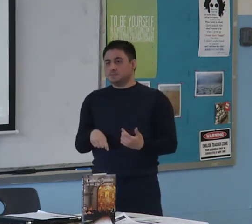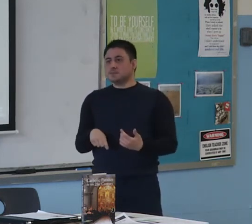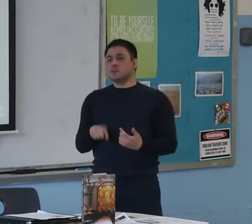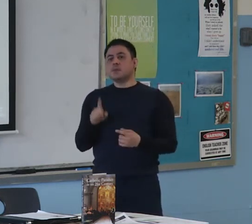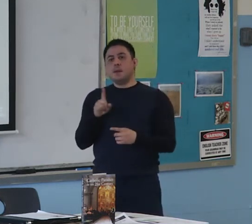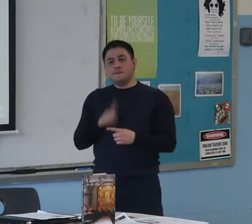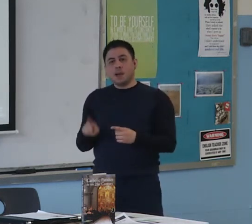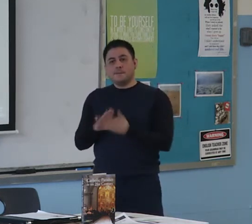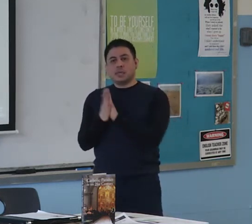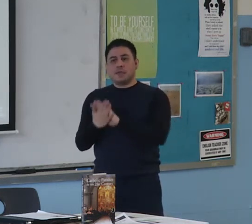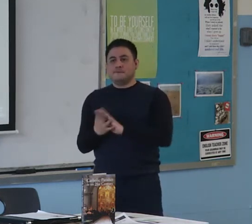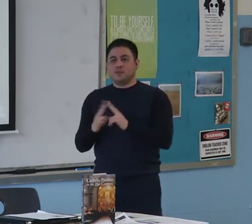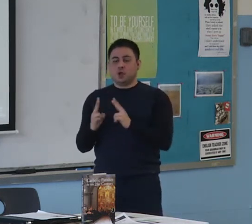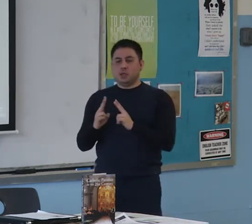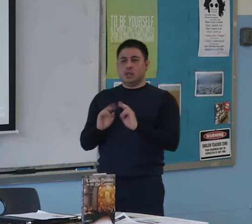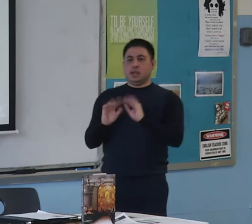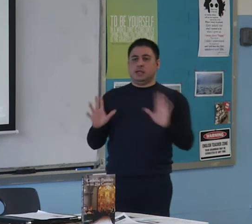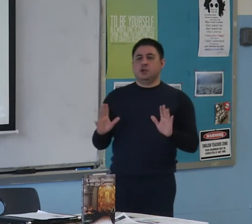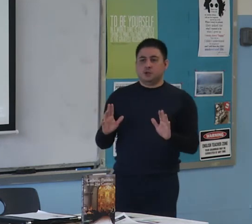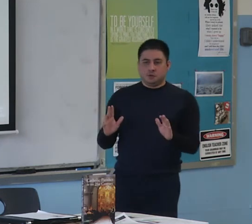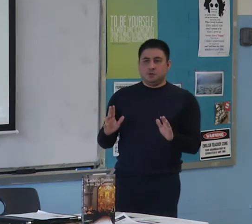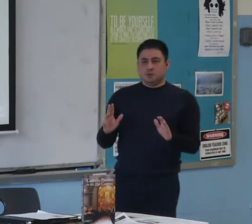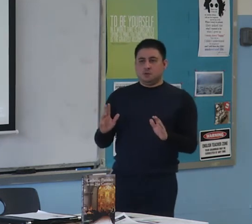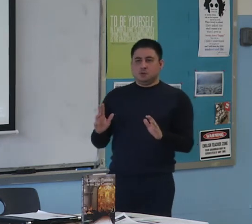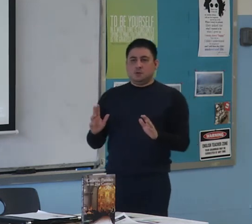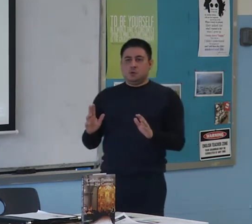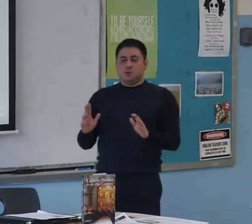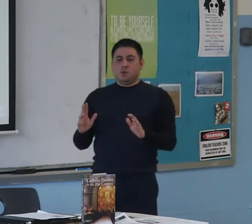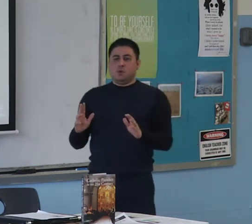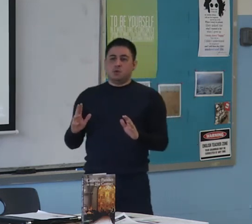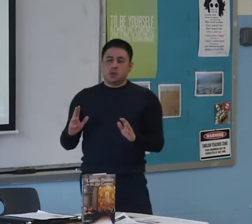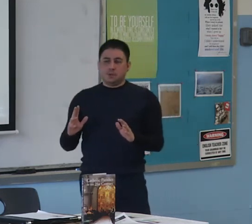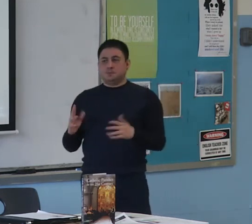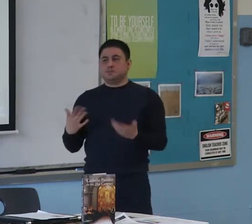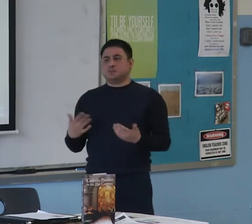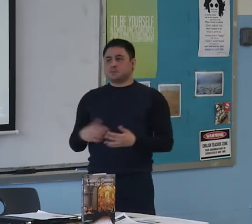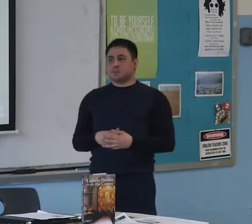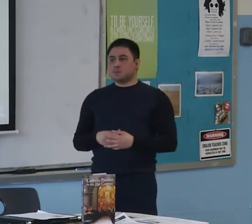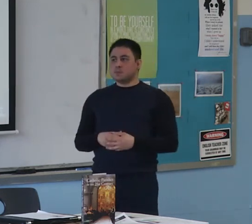also became very clear that it was simply that point of making